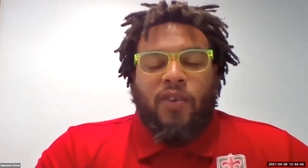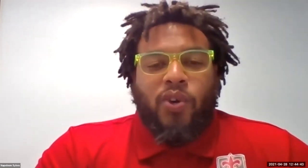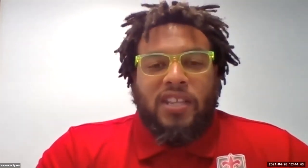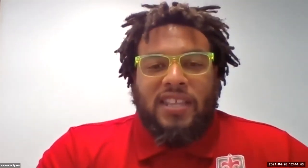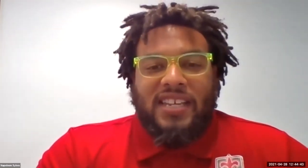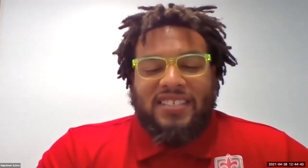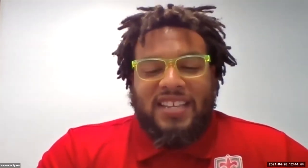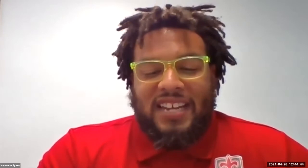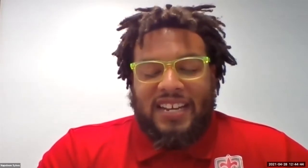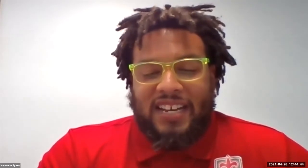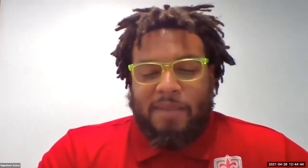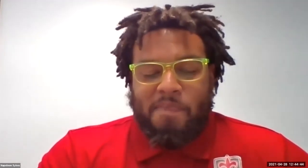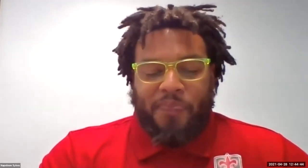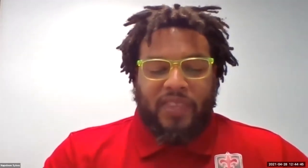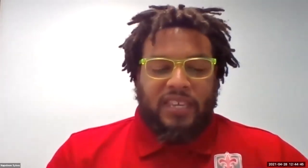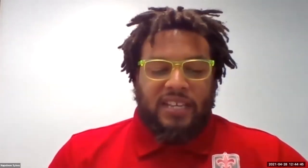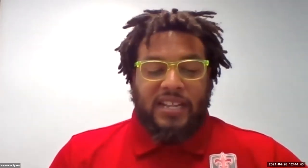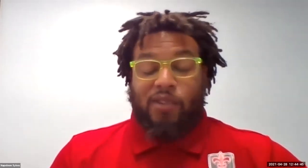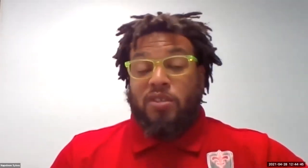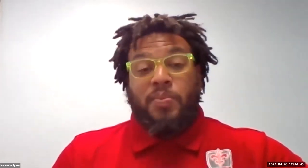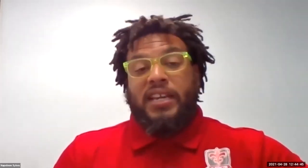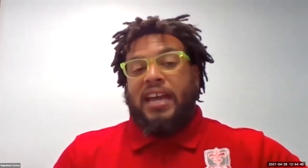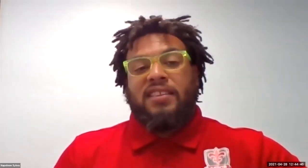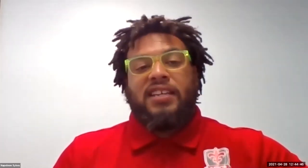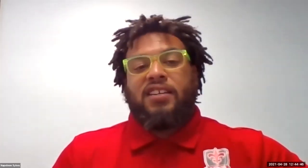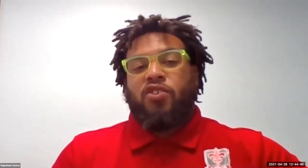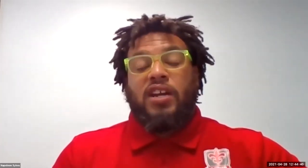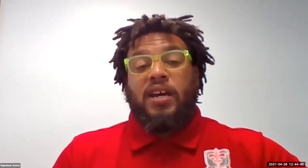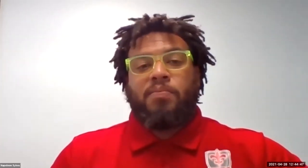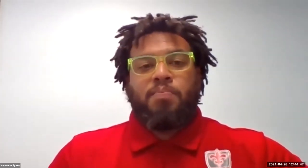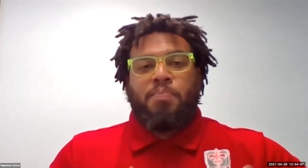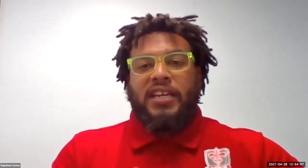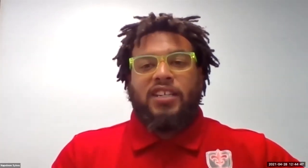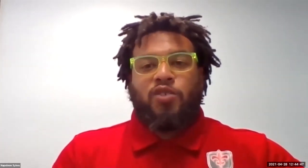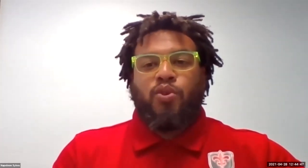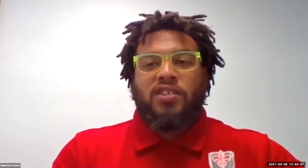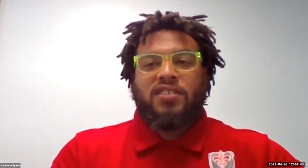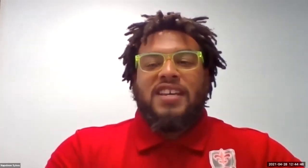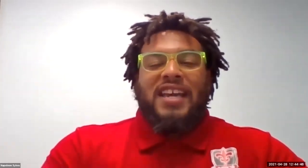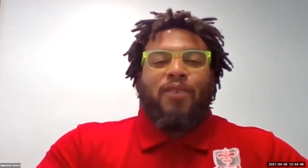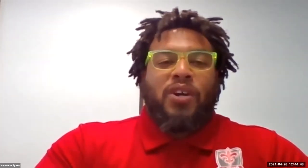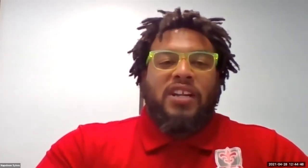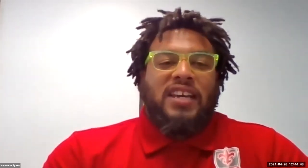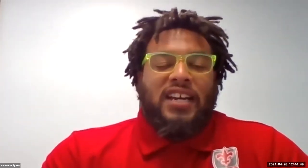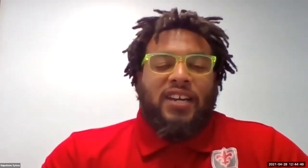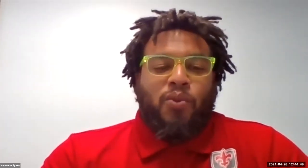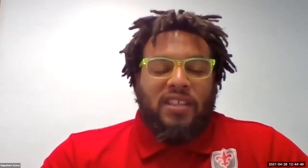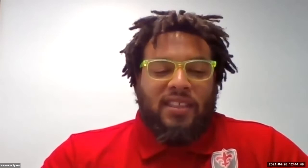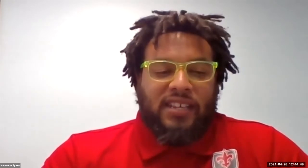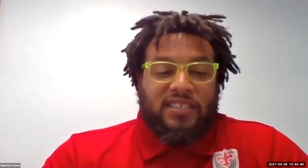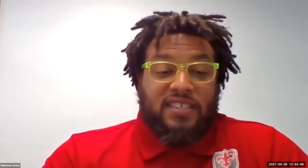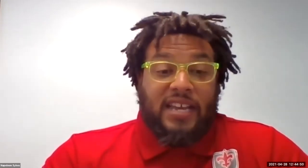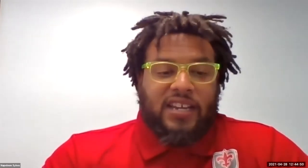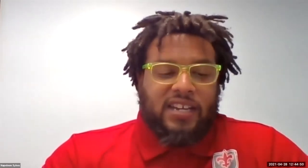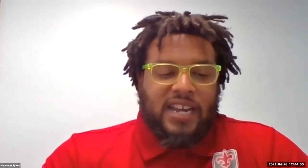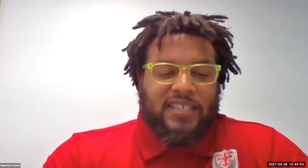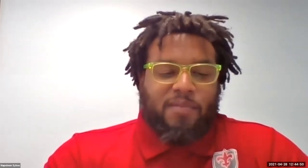see someone that meant so much to us. And that joy on my father's face. That was just remarkable.